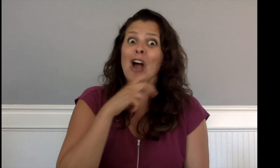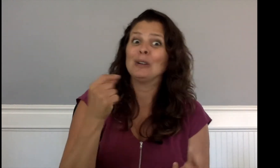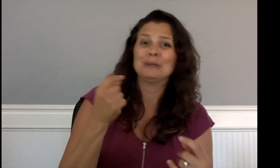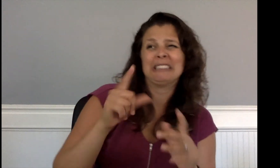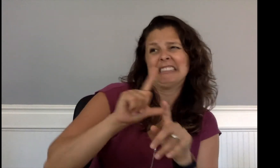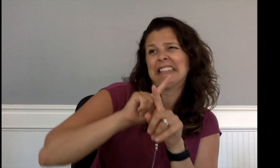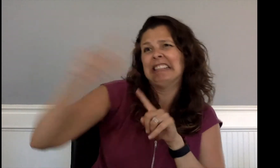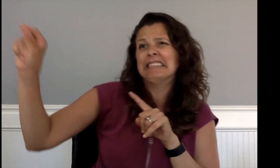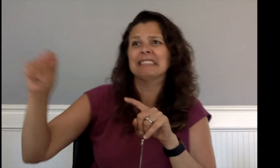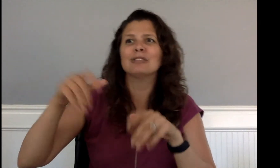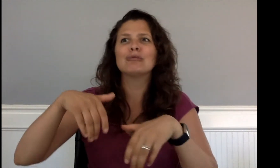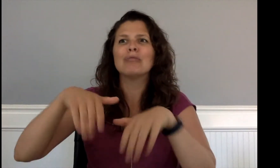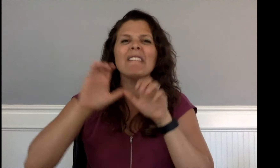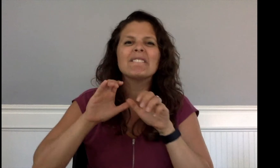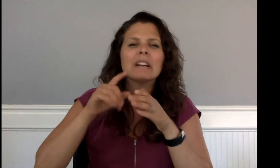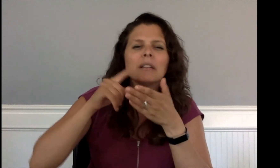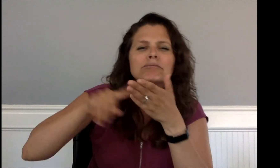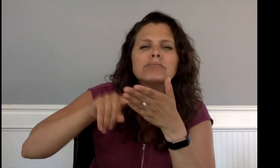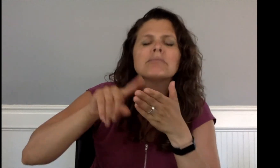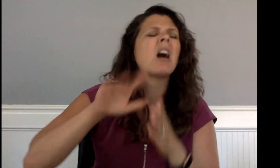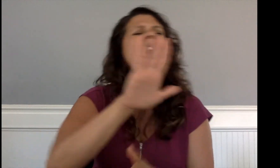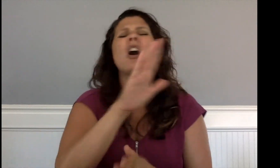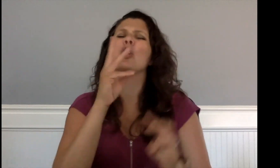me to sneak away and investigate the graveyard.